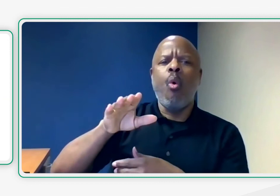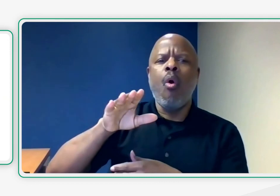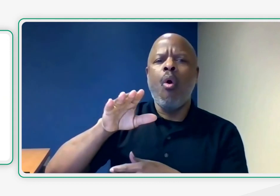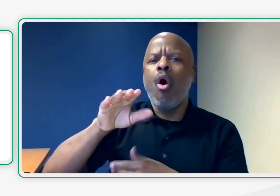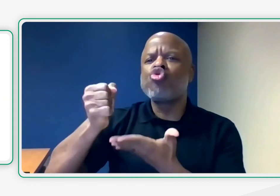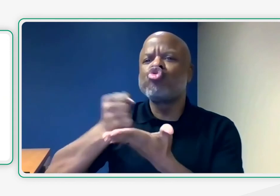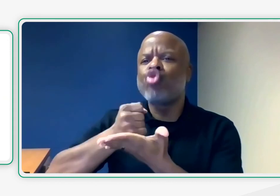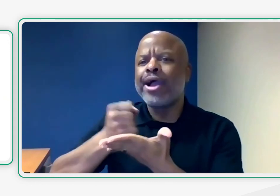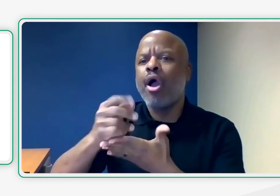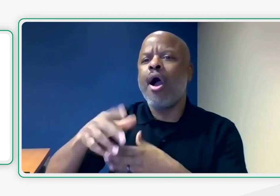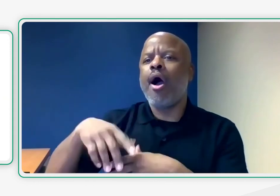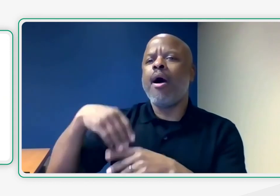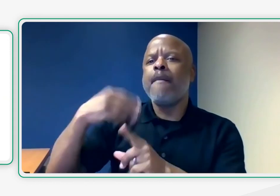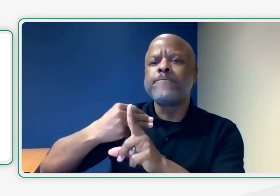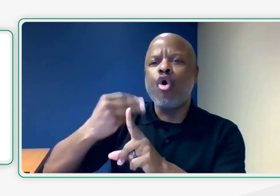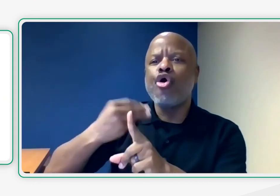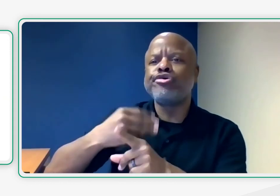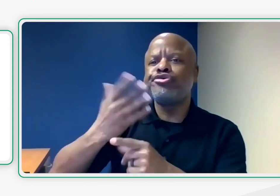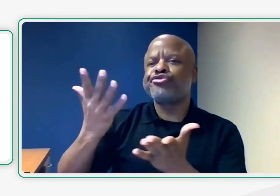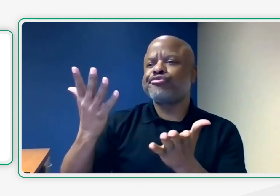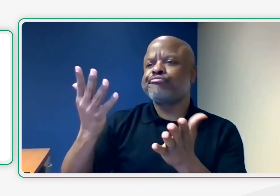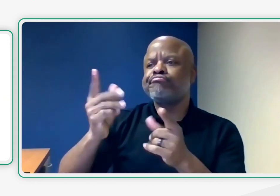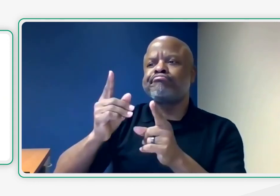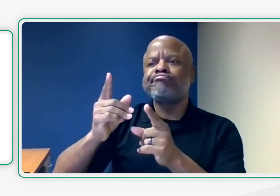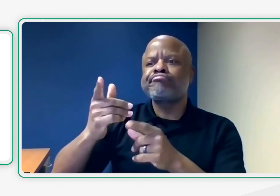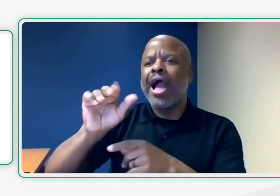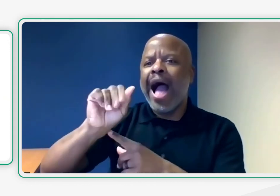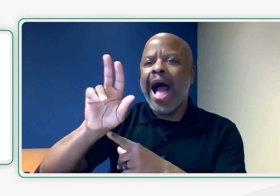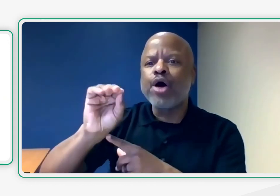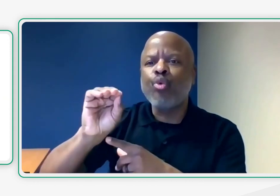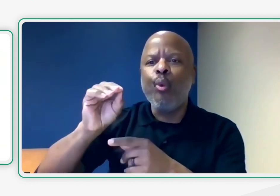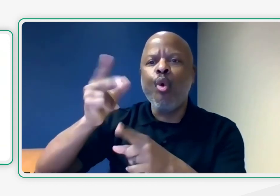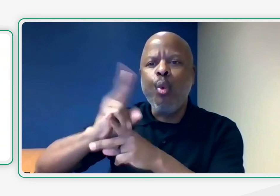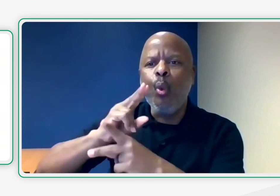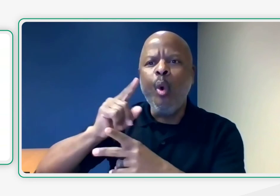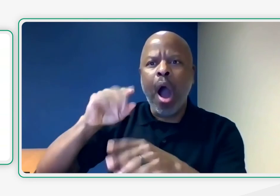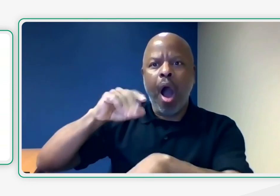For example, if you are making payments on a credit card, or perhaps your mortgage\Nor